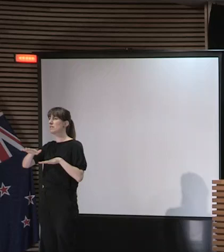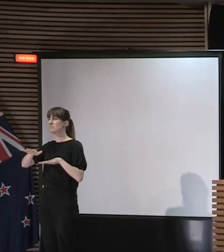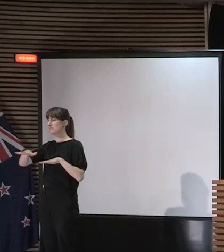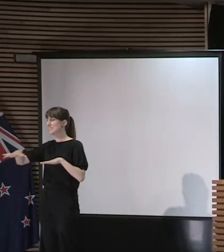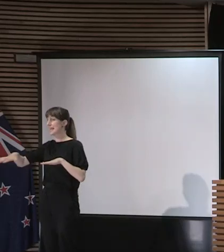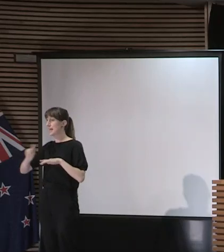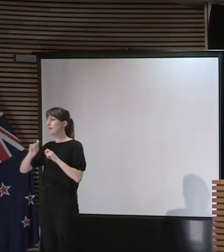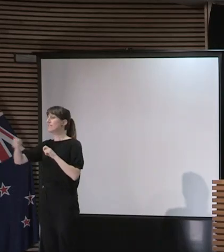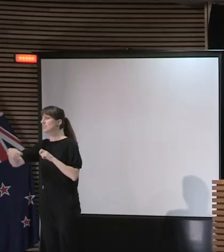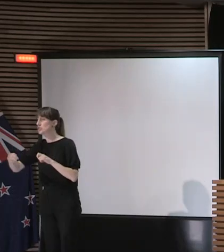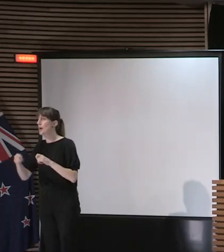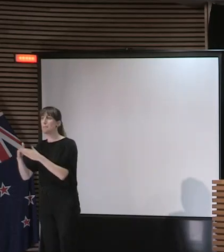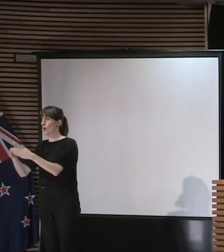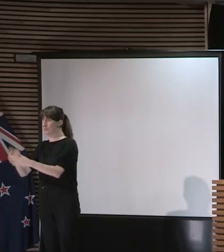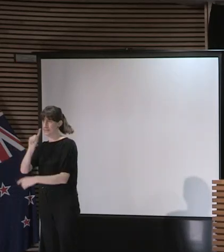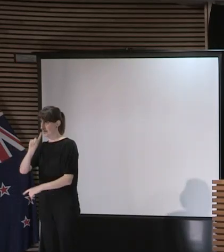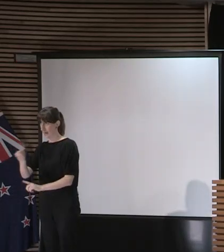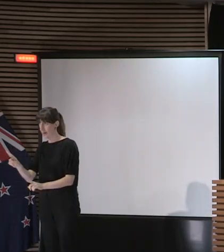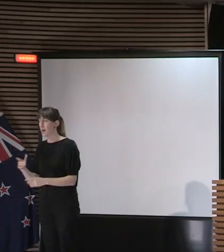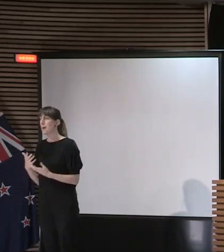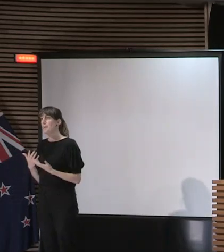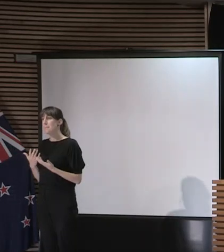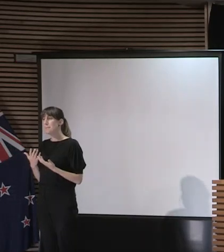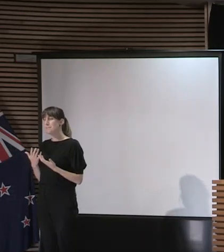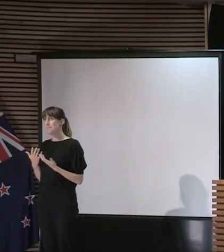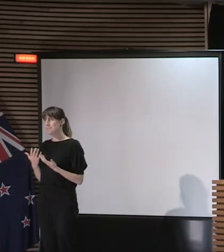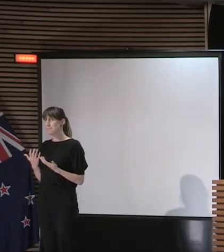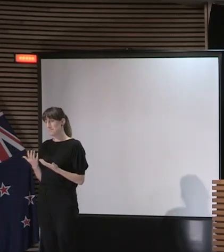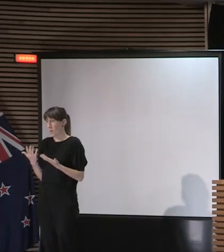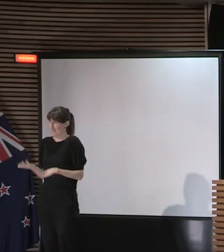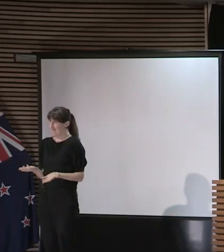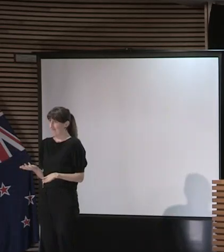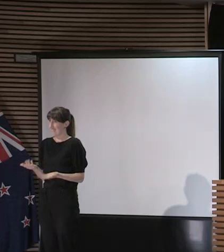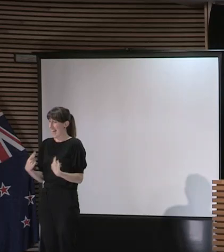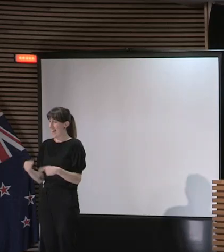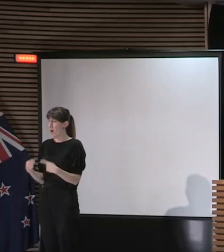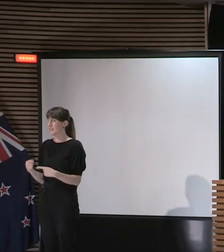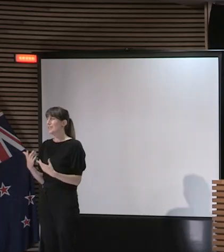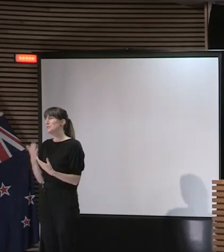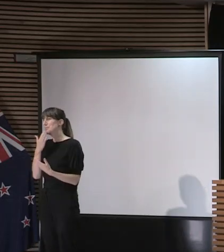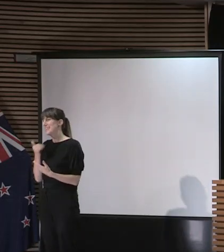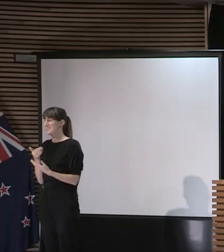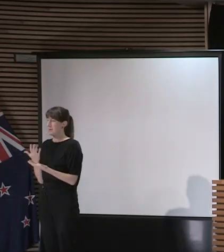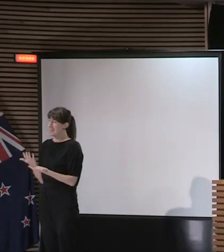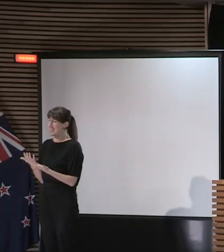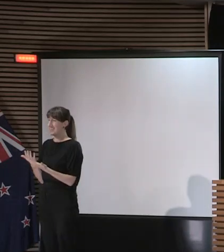what we have continued to do is, when local iwi have had concerns in their own areas,